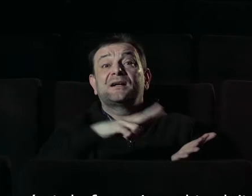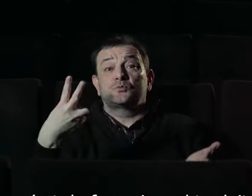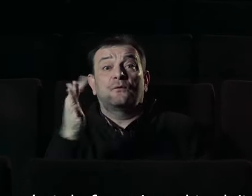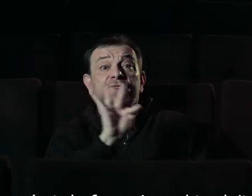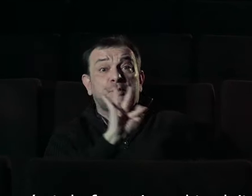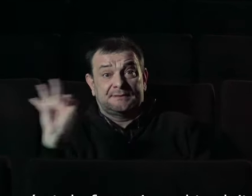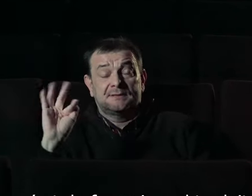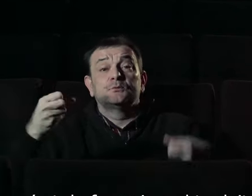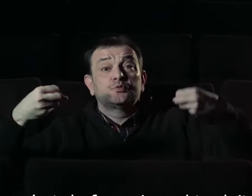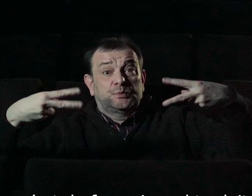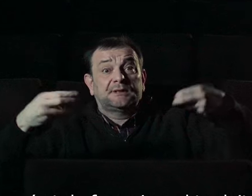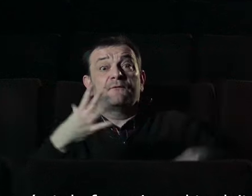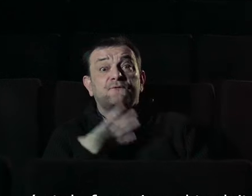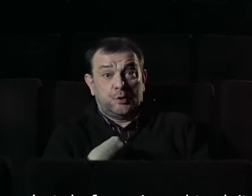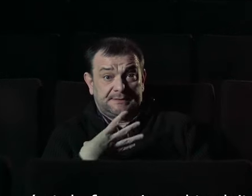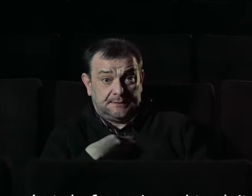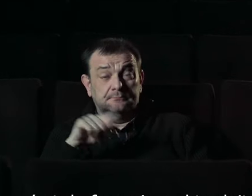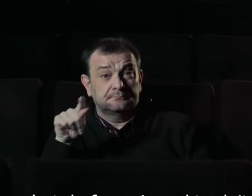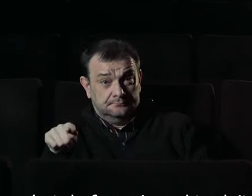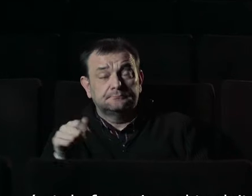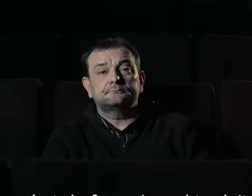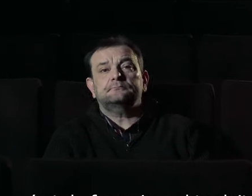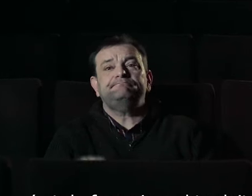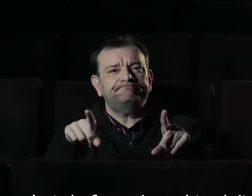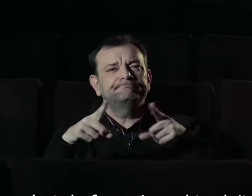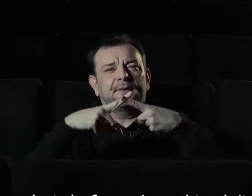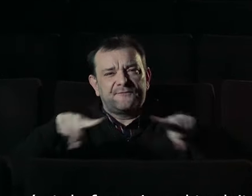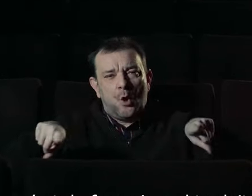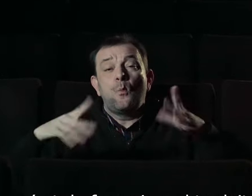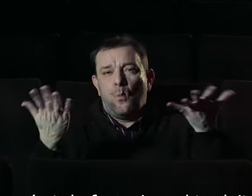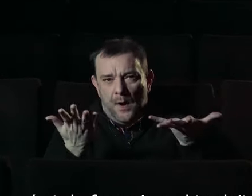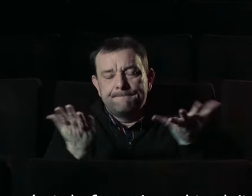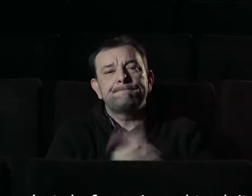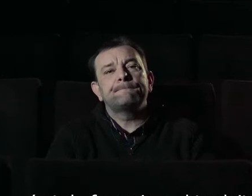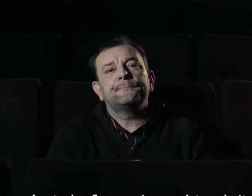it is oral French translated into written French.